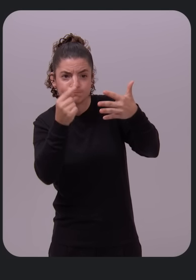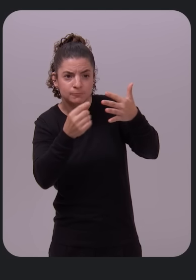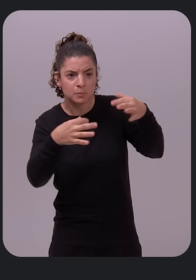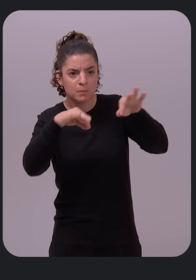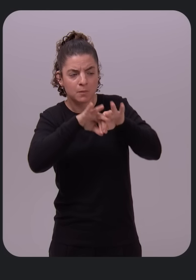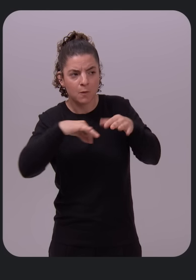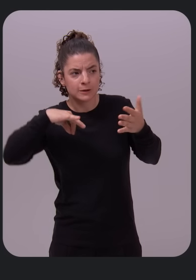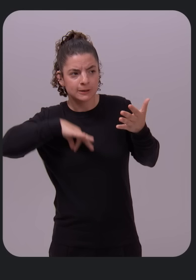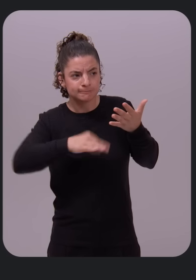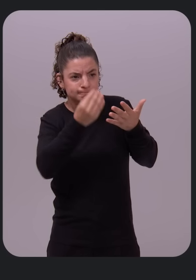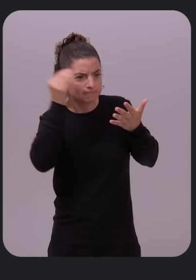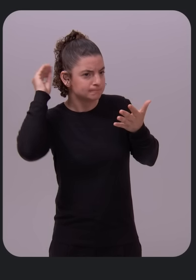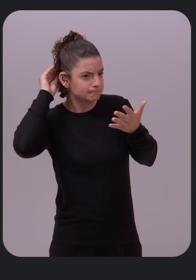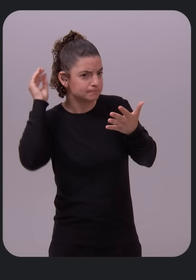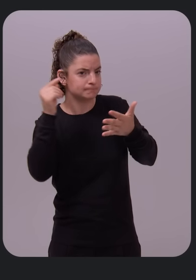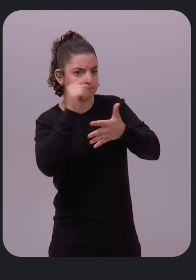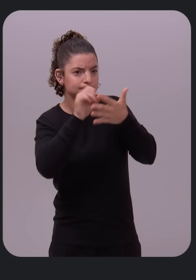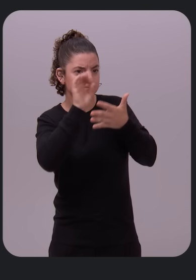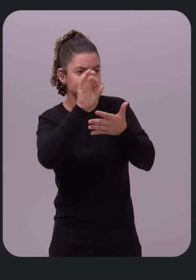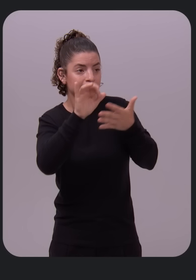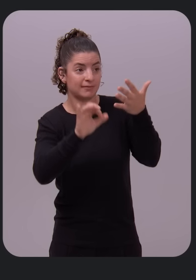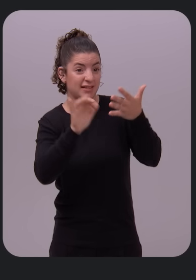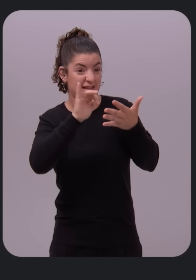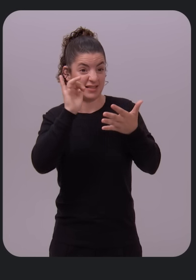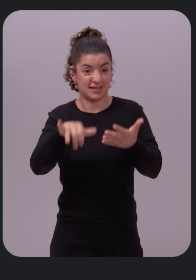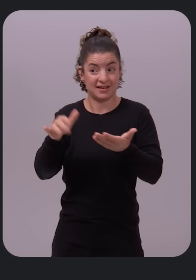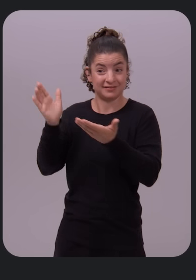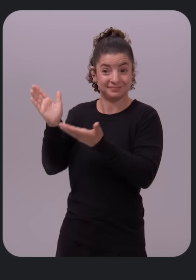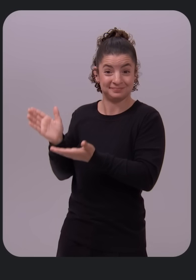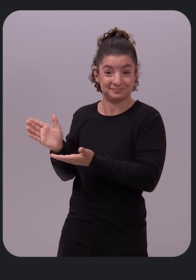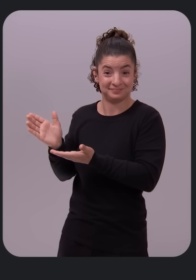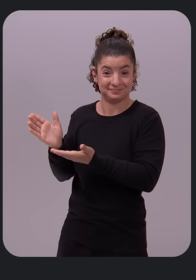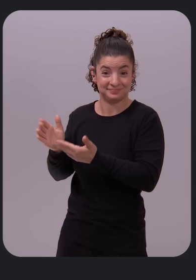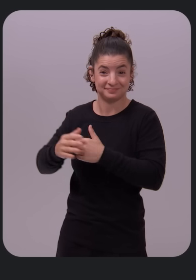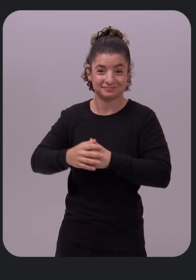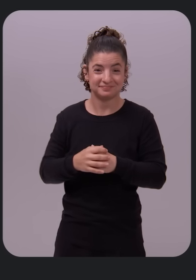to consider, and with helpful follow-ups like these,